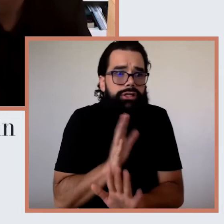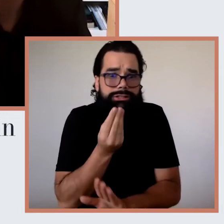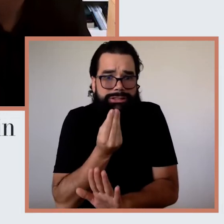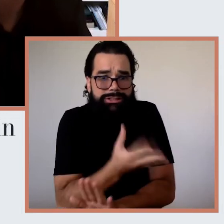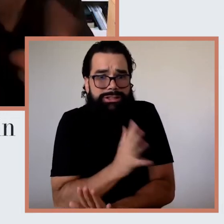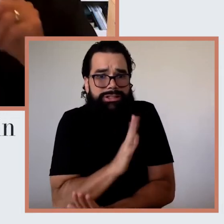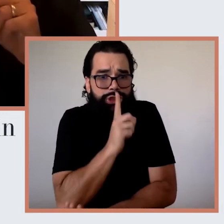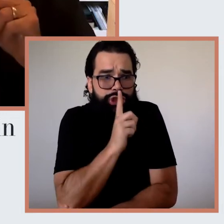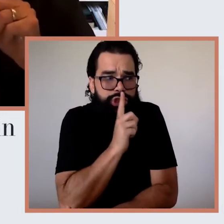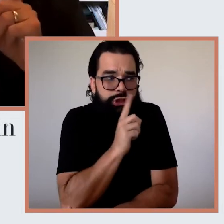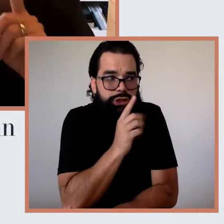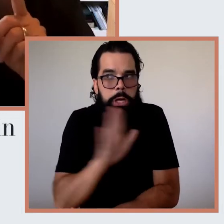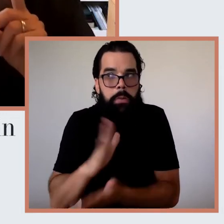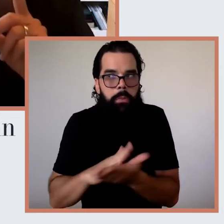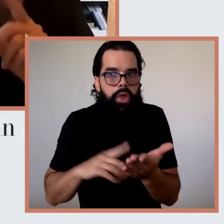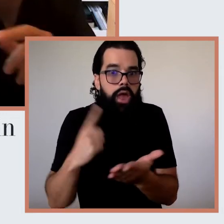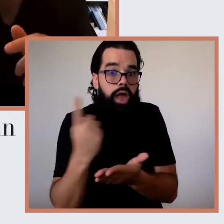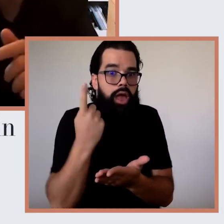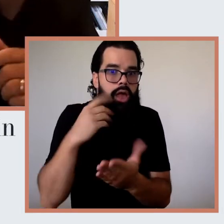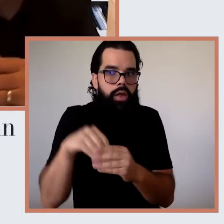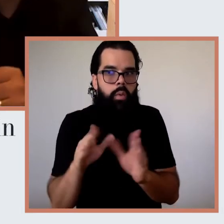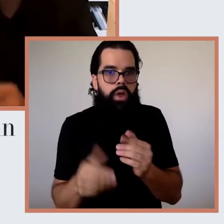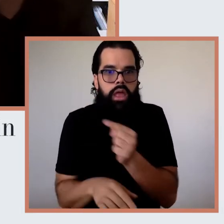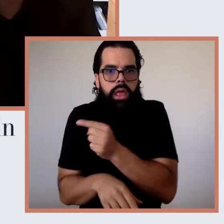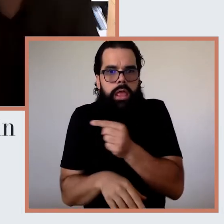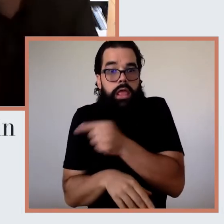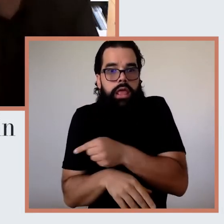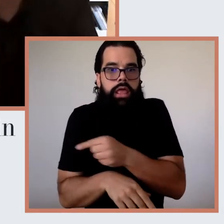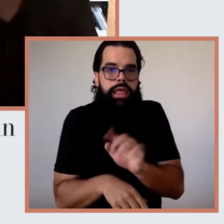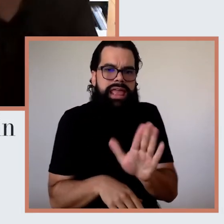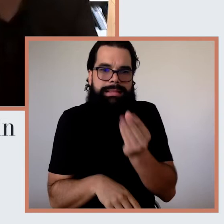and Sarah goes, (shush!) and it's why, there's somebody in the back.